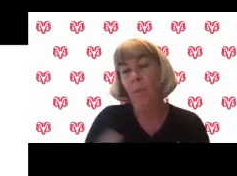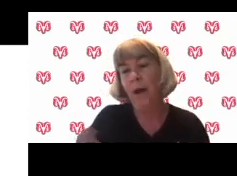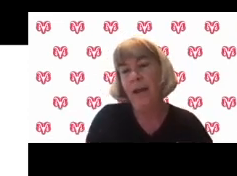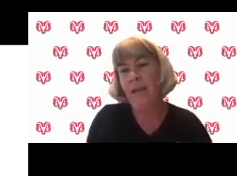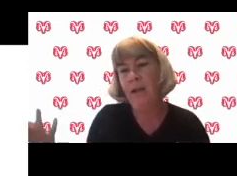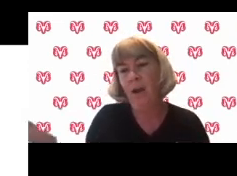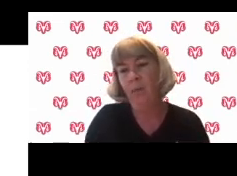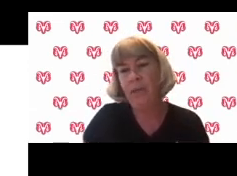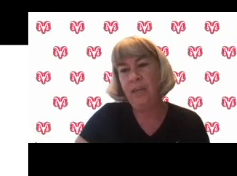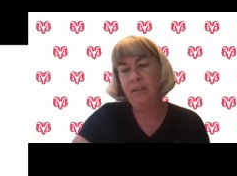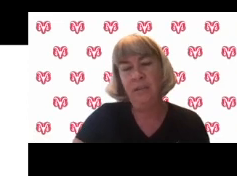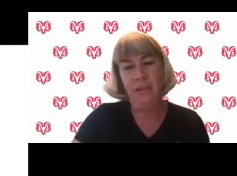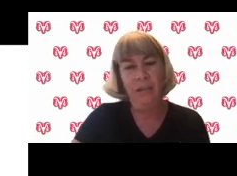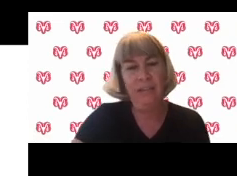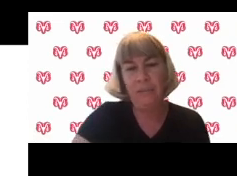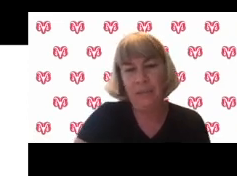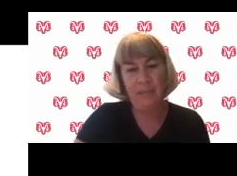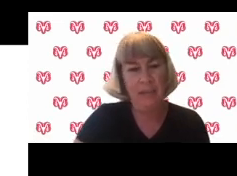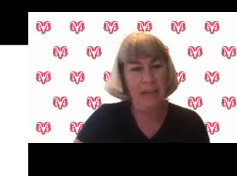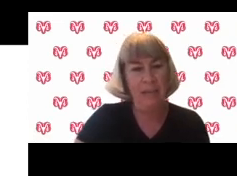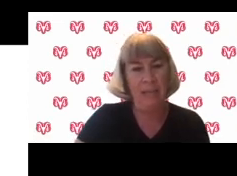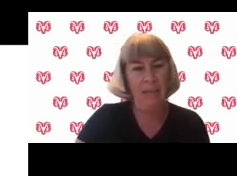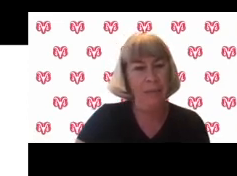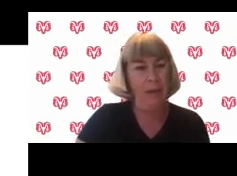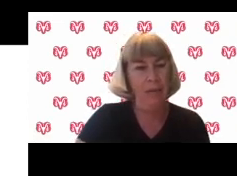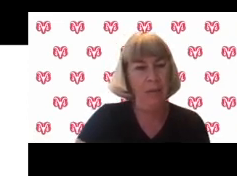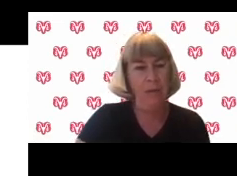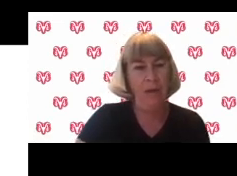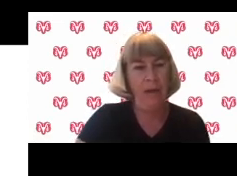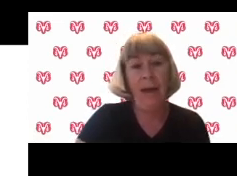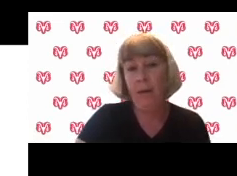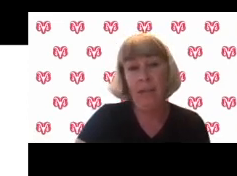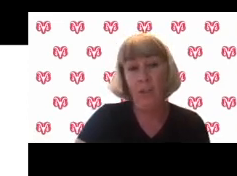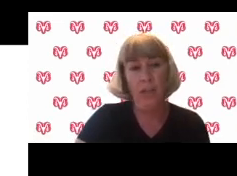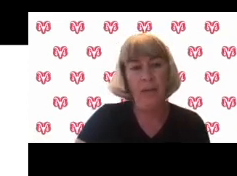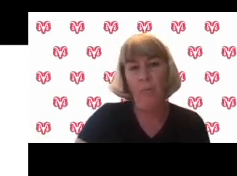Why are we here in this space today thinking about how to integrate it